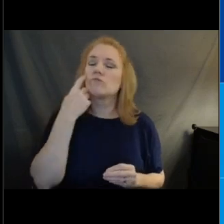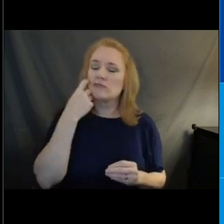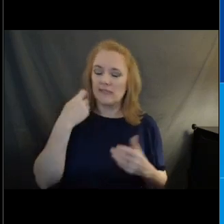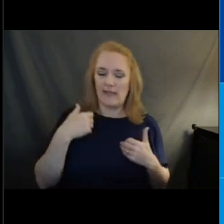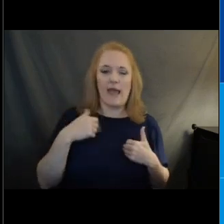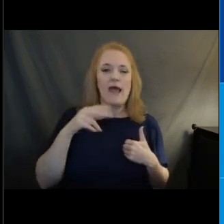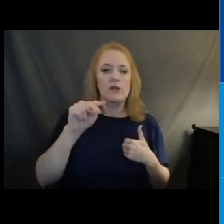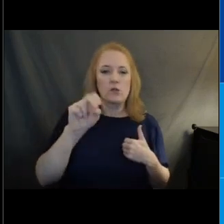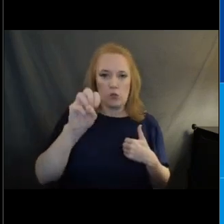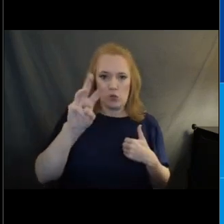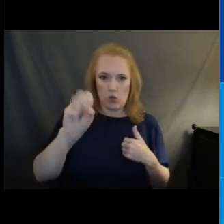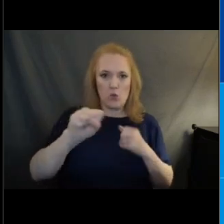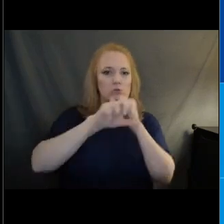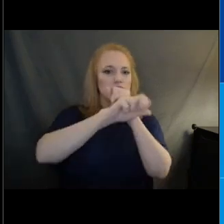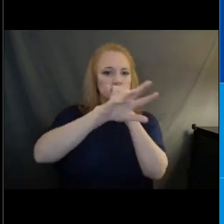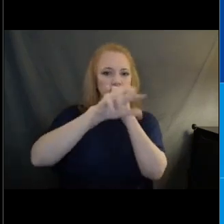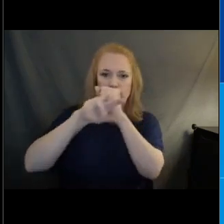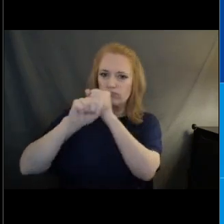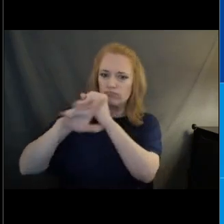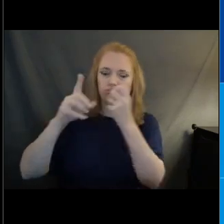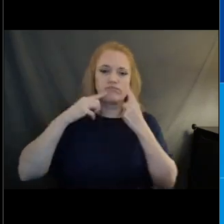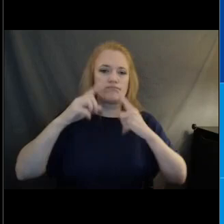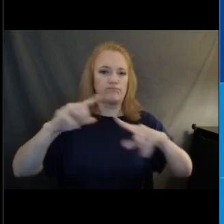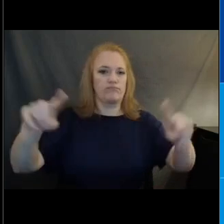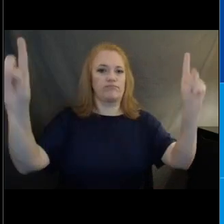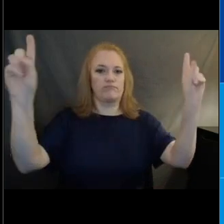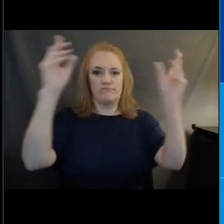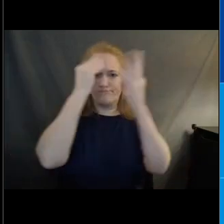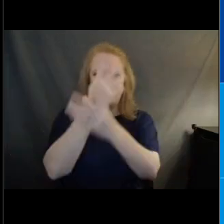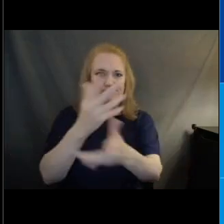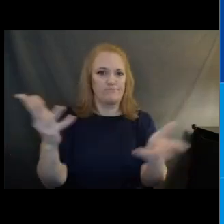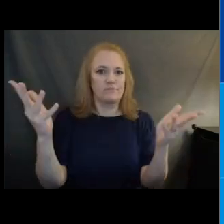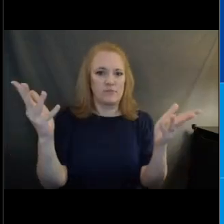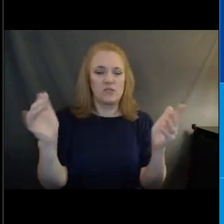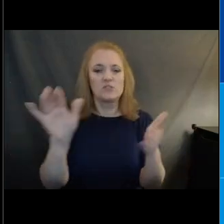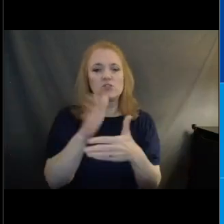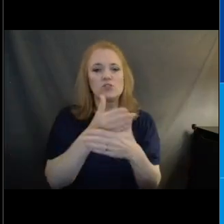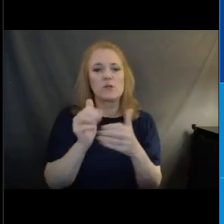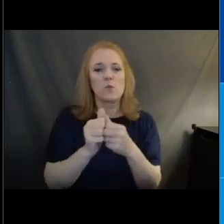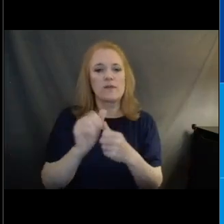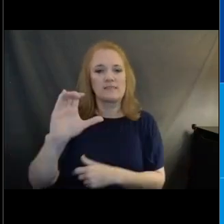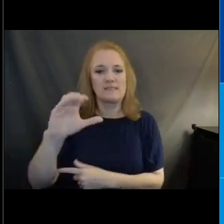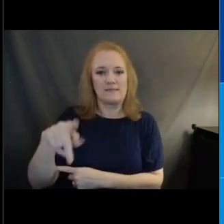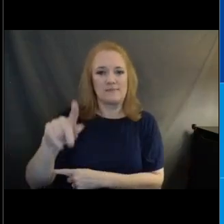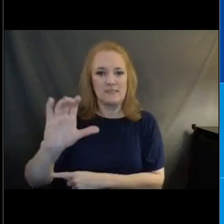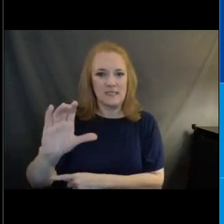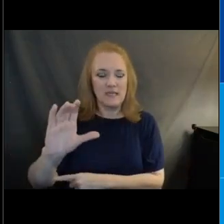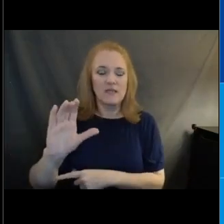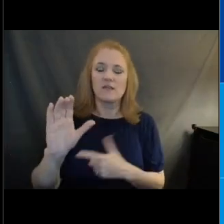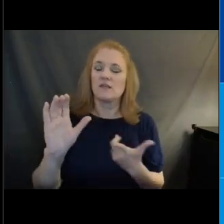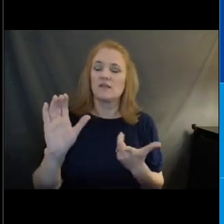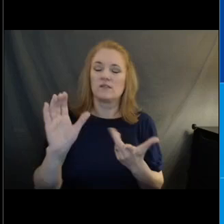two or three weeks ago? Whenever it was debuted, this tool with the CDC and just amazing way for